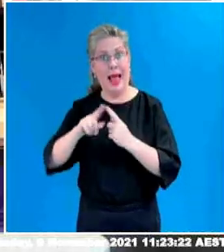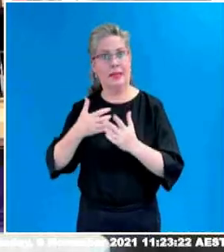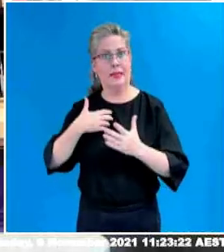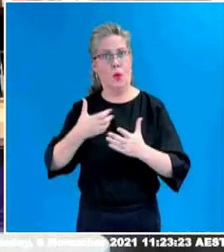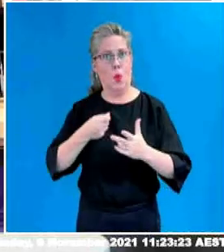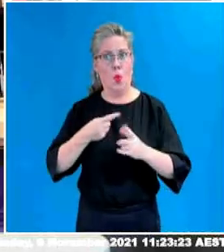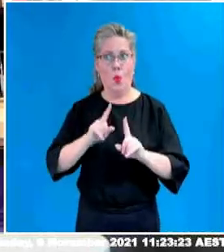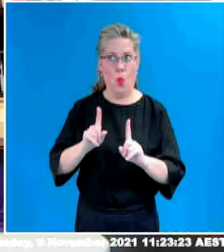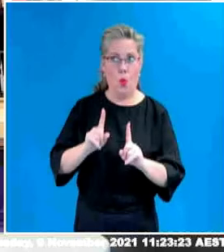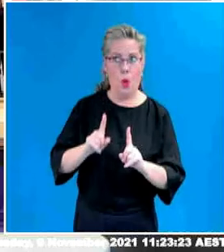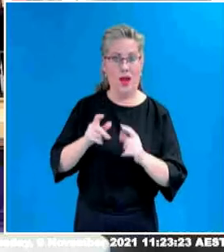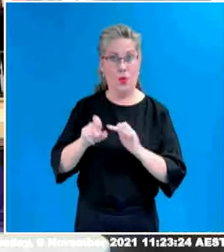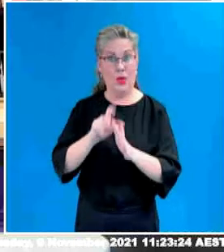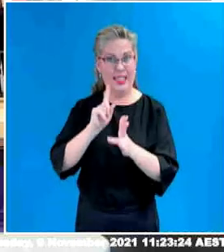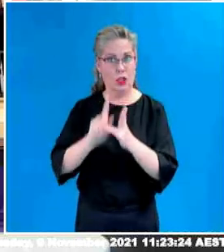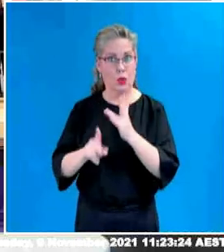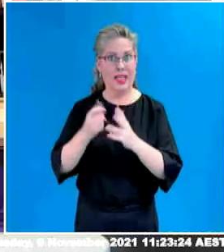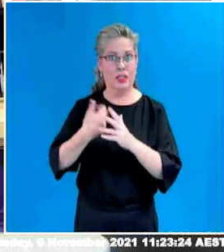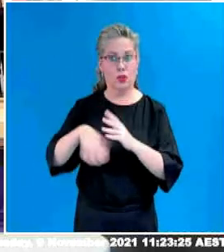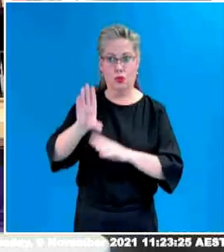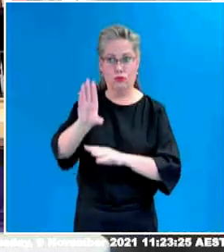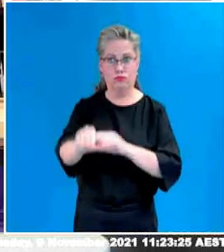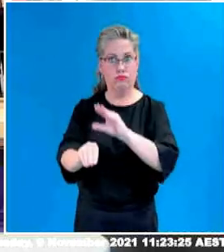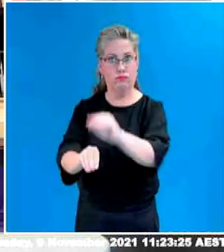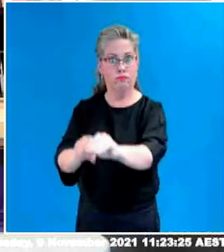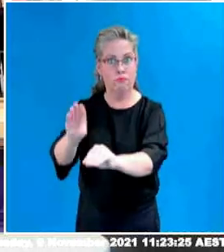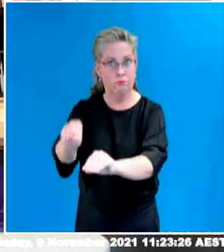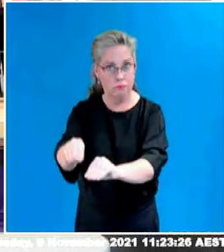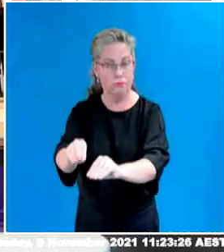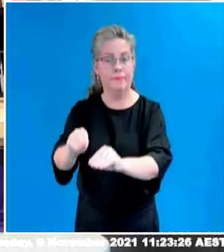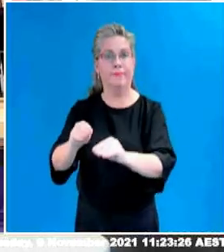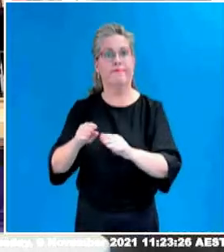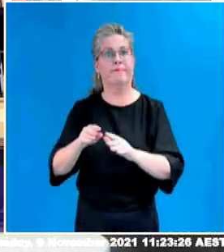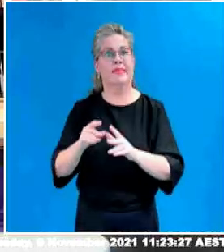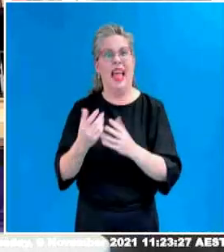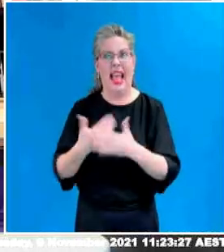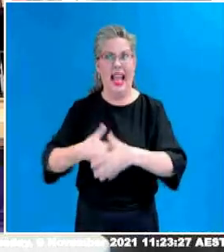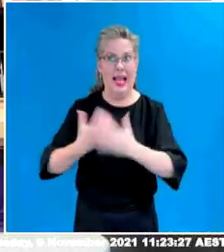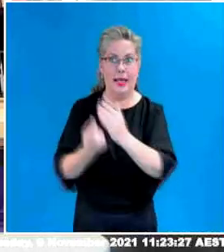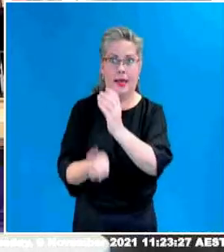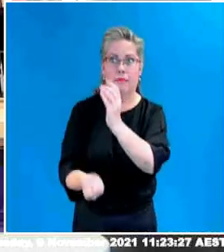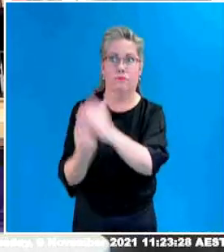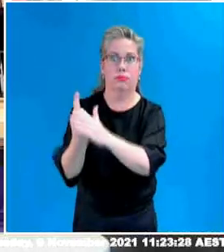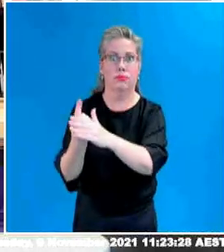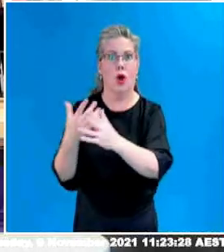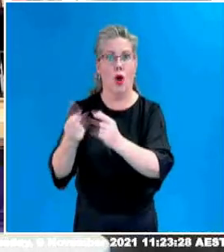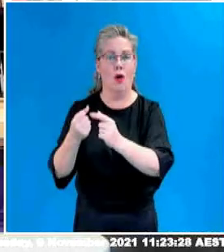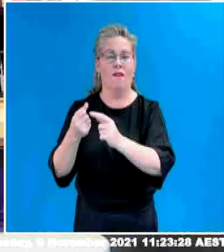for dealing with modern slavery. Then they are also responding by noting the actions they